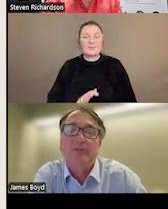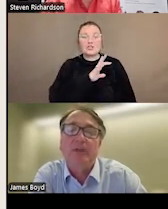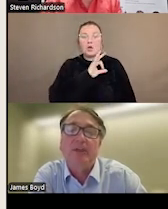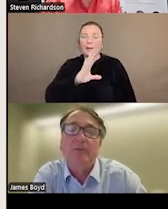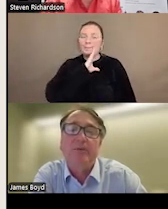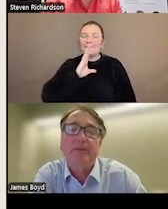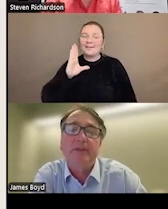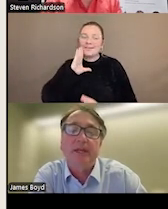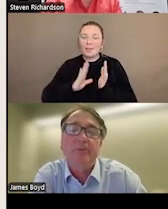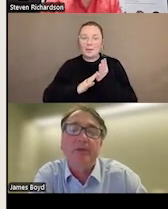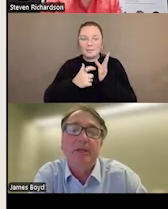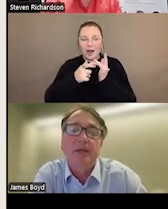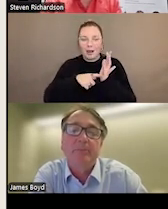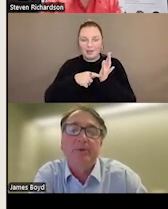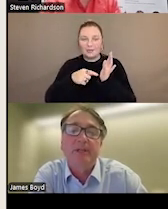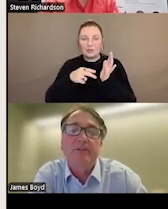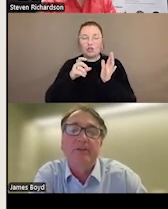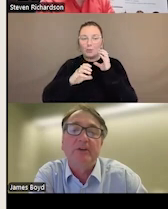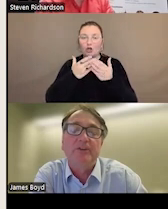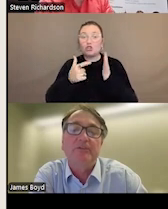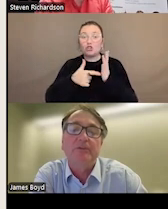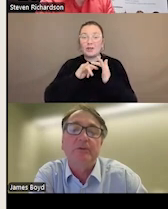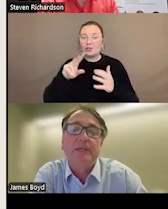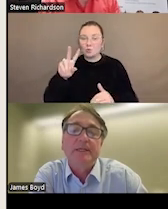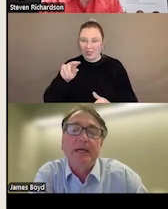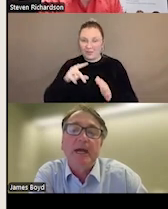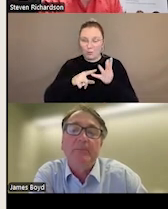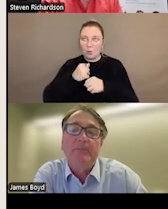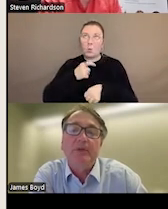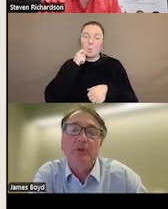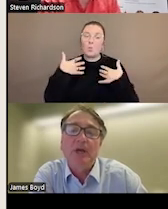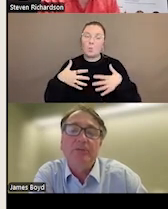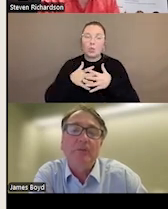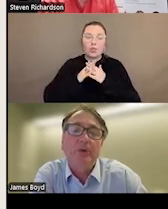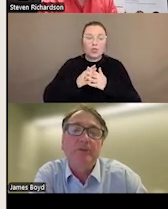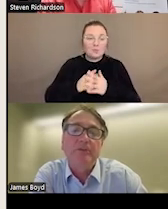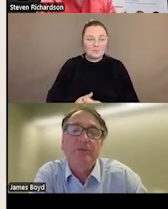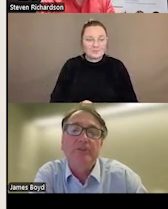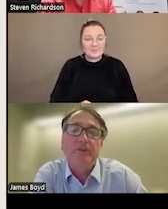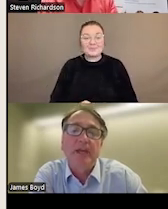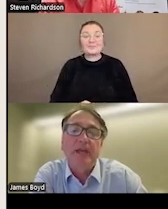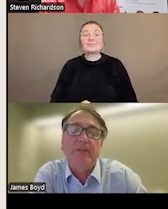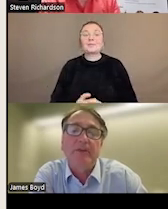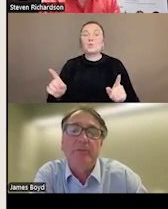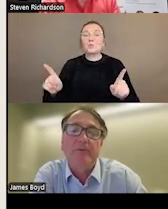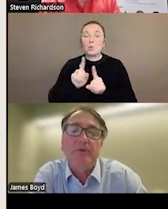Tuesday, 12 August. I think that will be pretty darn useful. I also wanted to share that we have